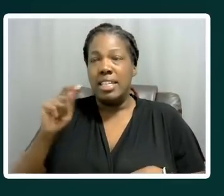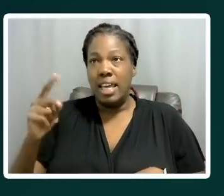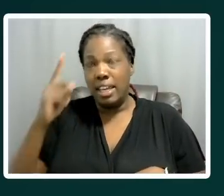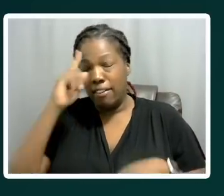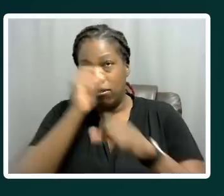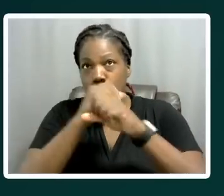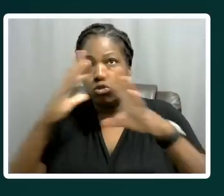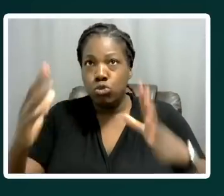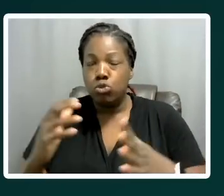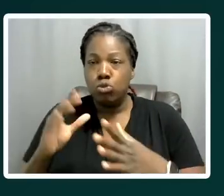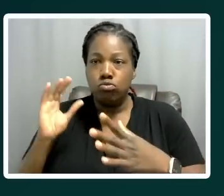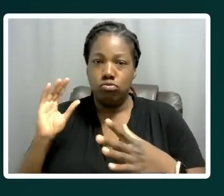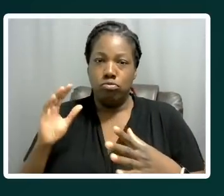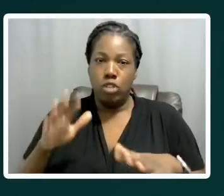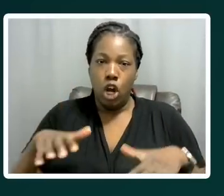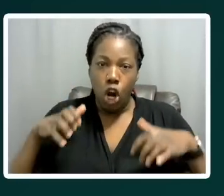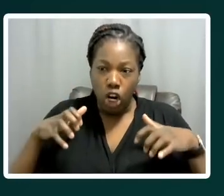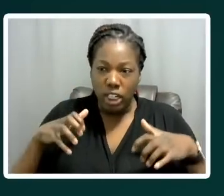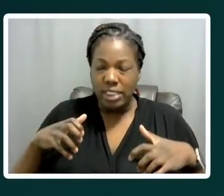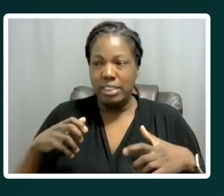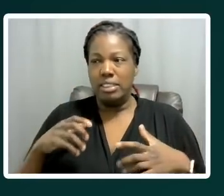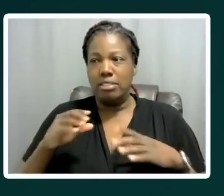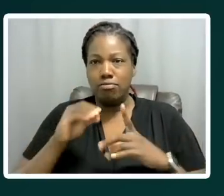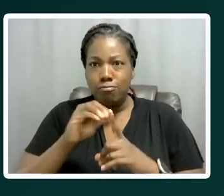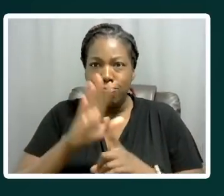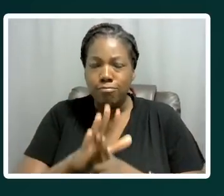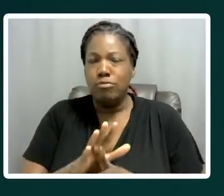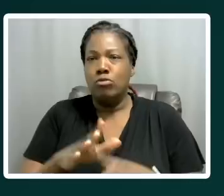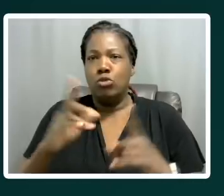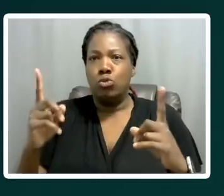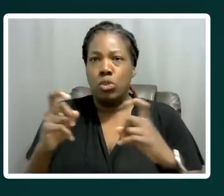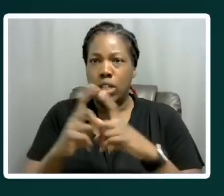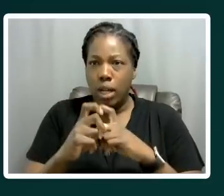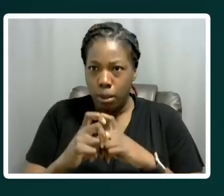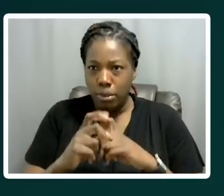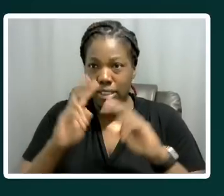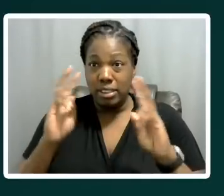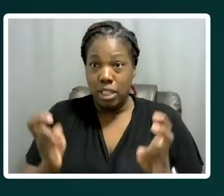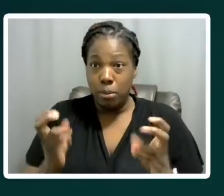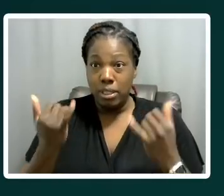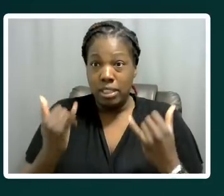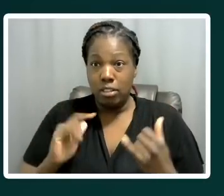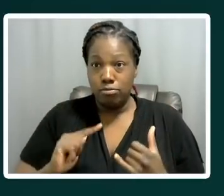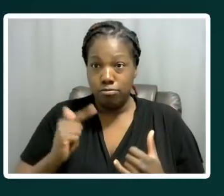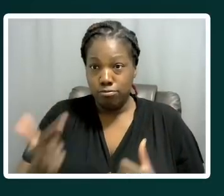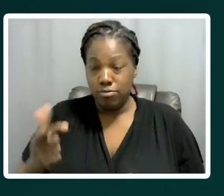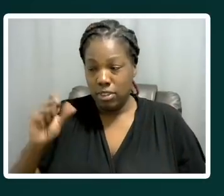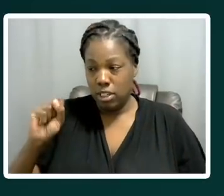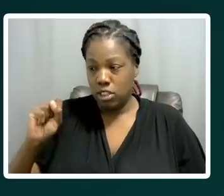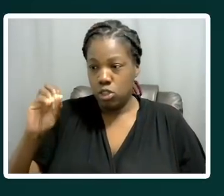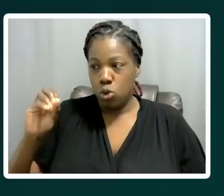audiences to complex topics. So with that, I'd like to pass it to my colleague, Sofia.